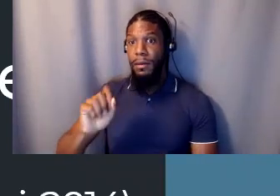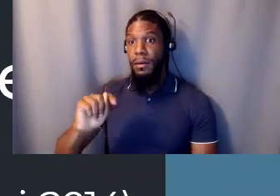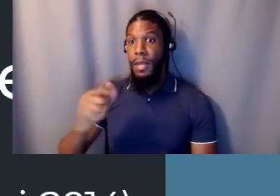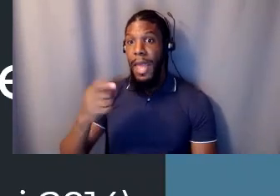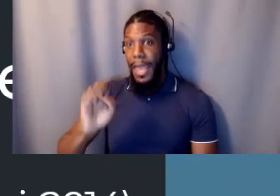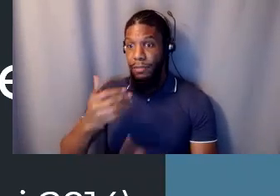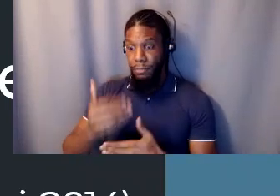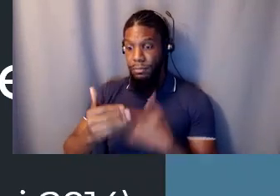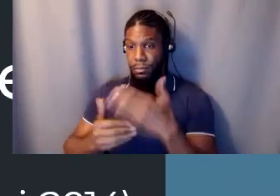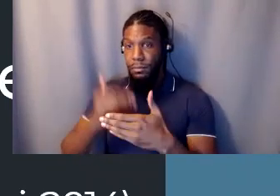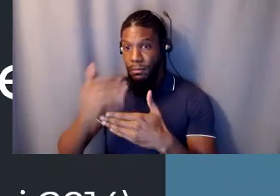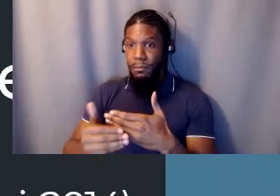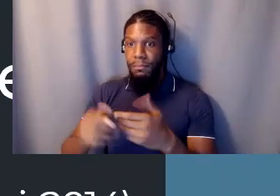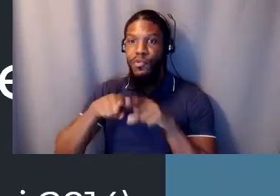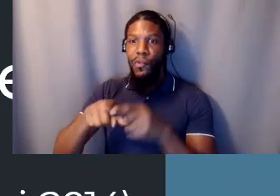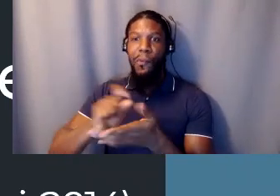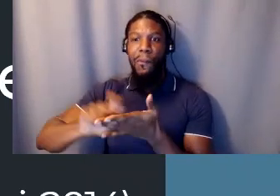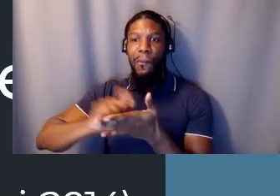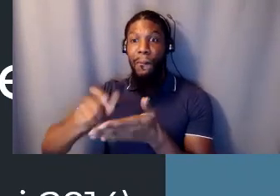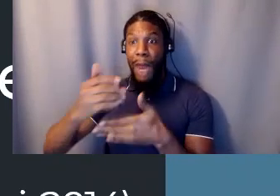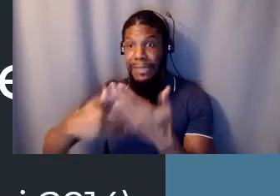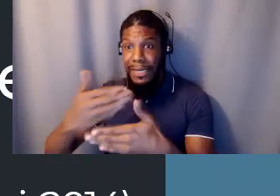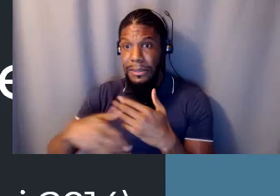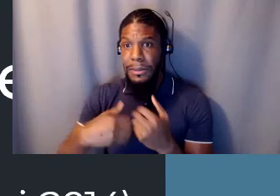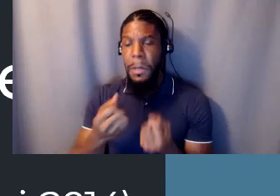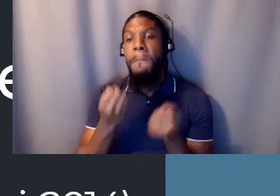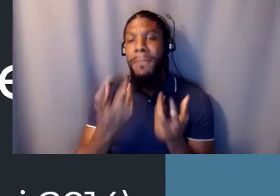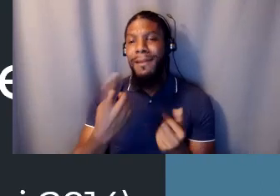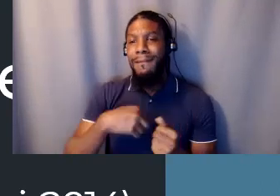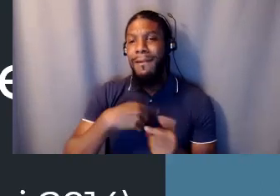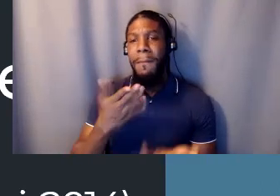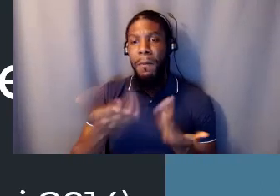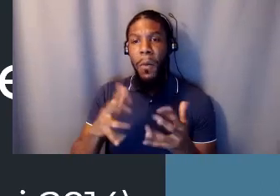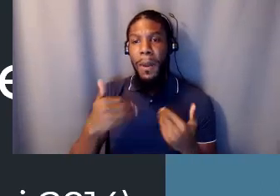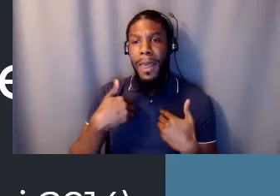And I think many of us have had the experience where someone comes up to our front desk and says,